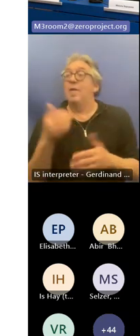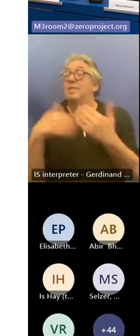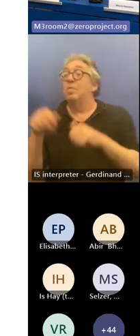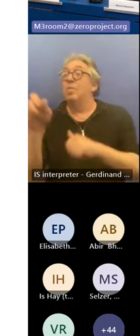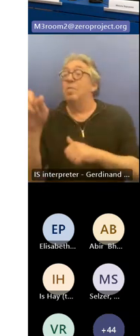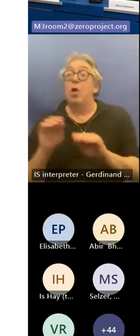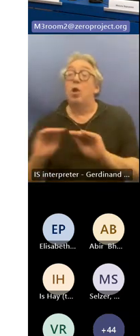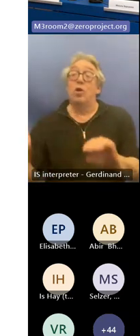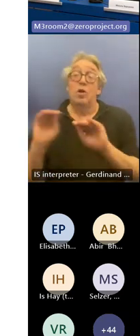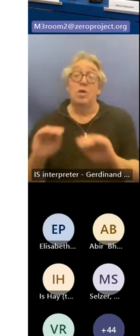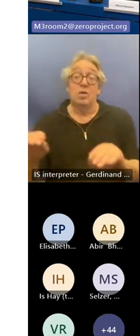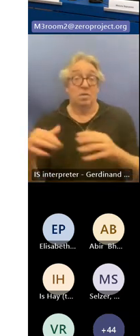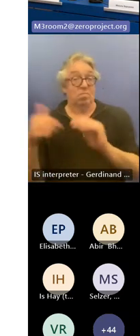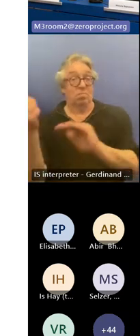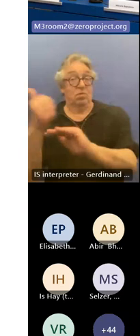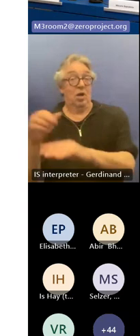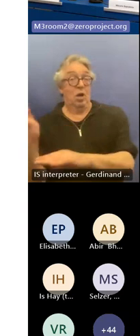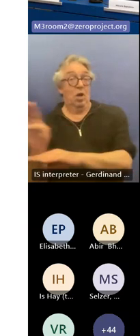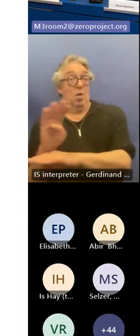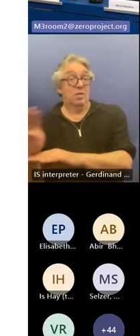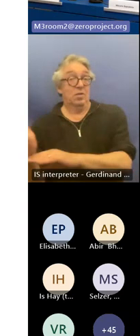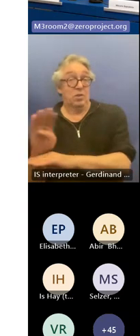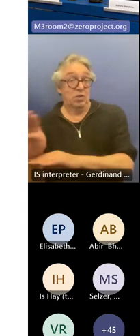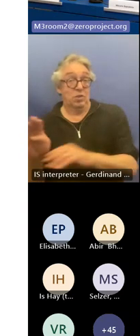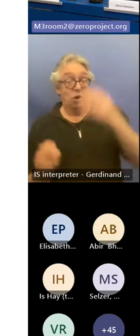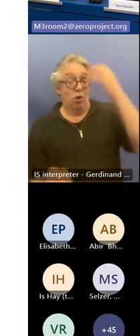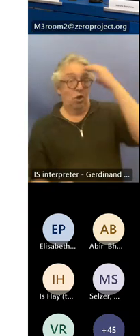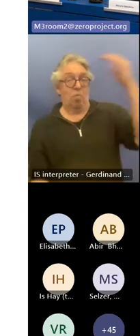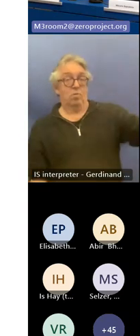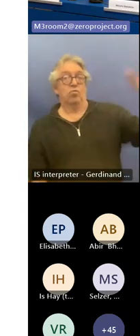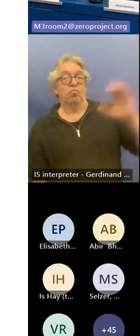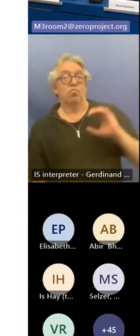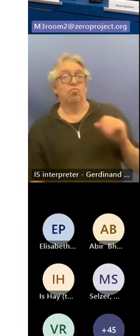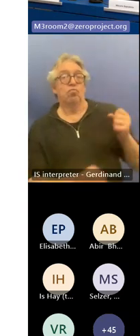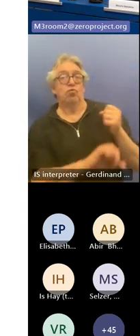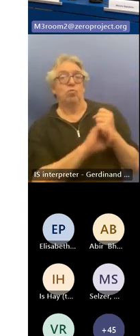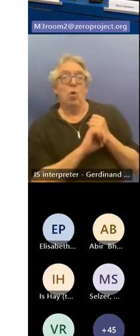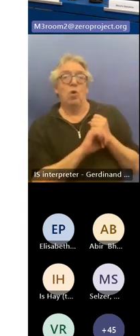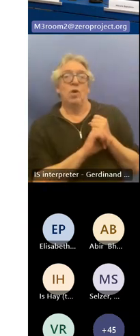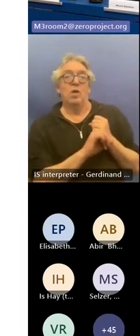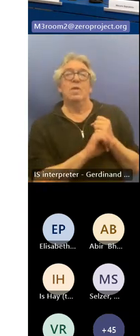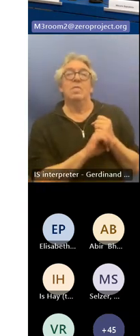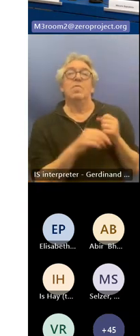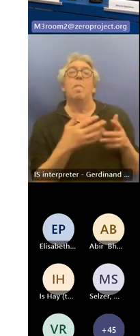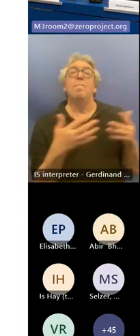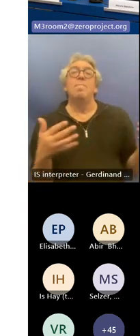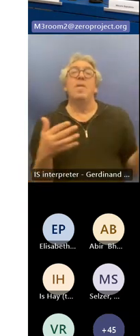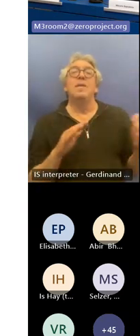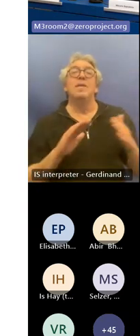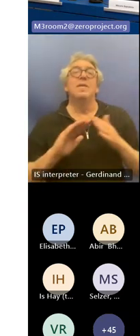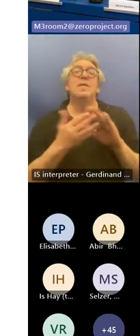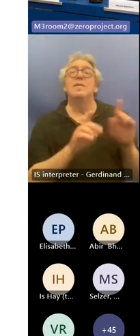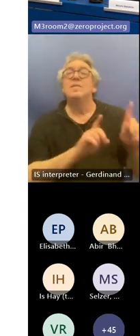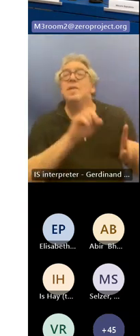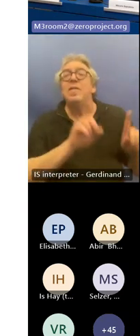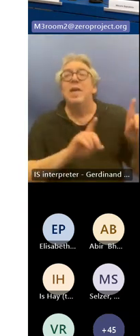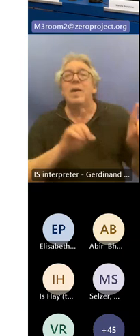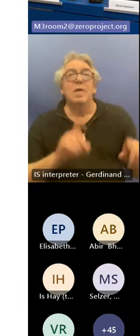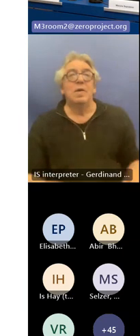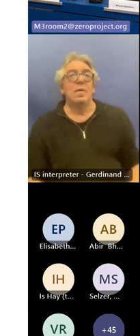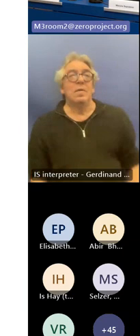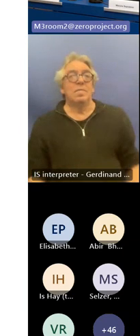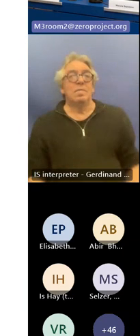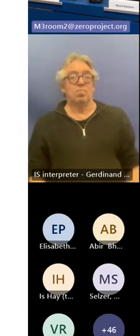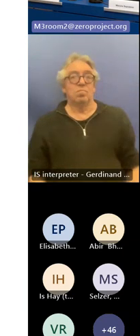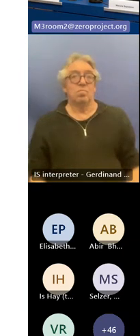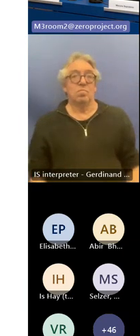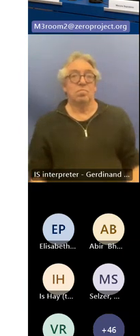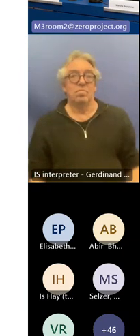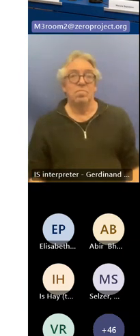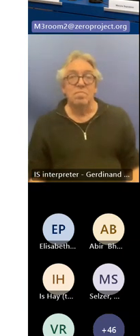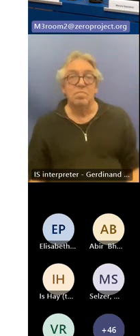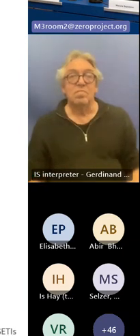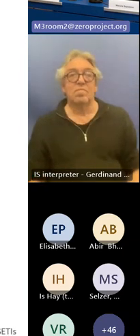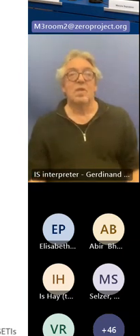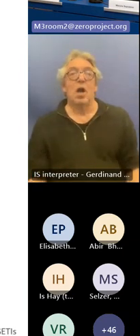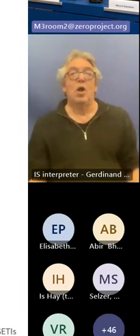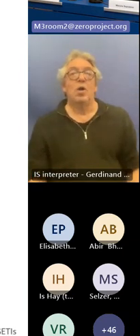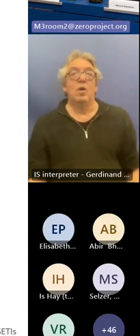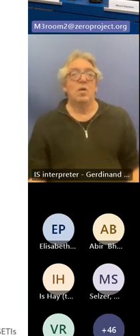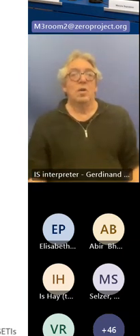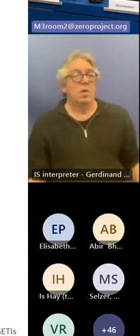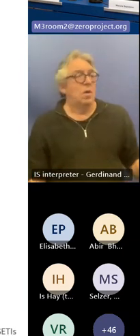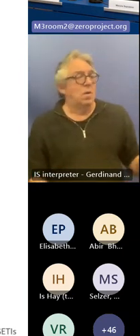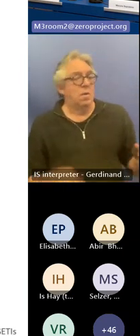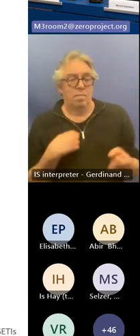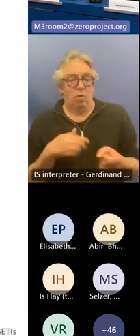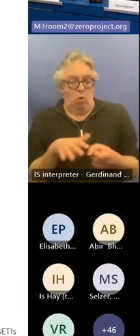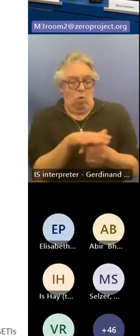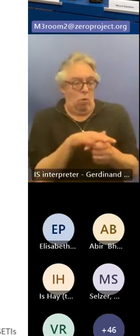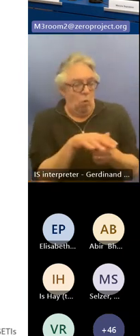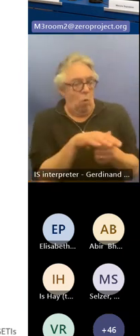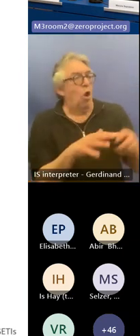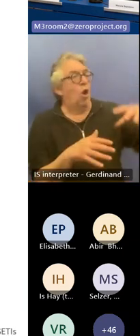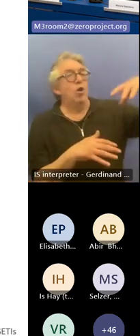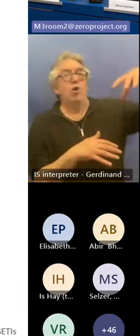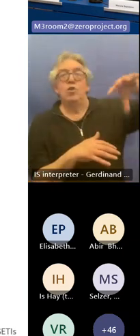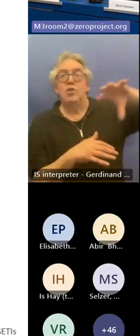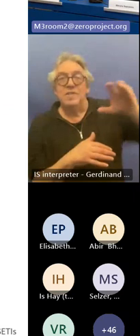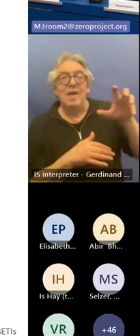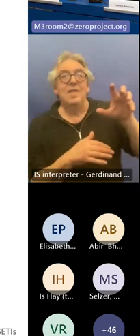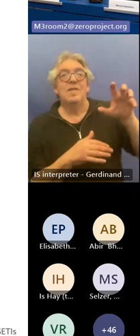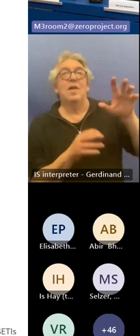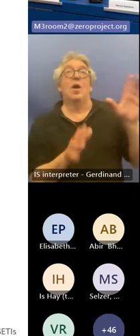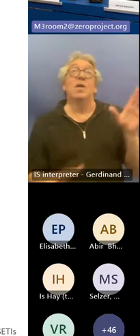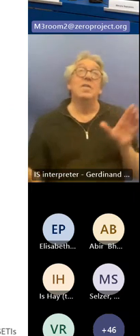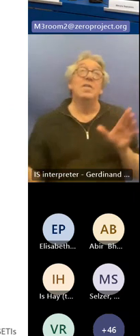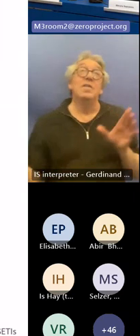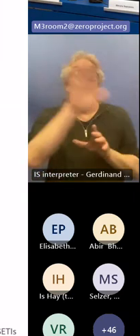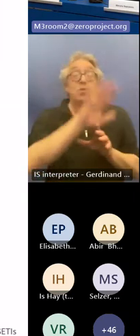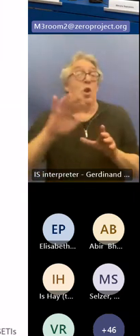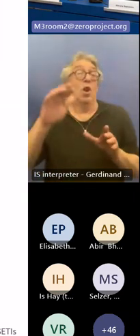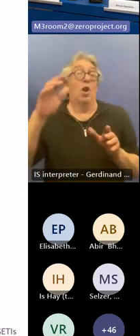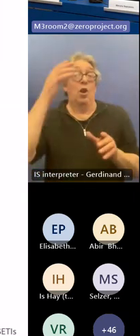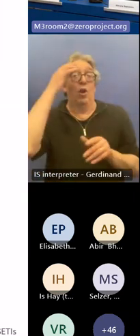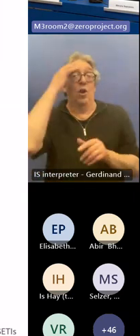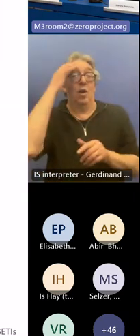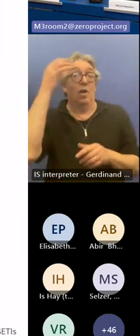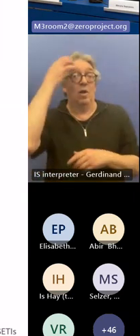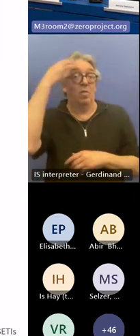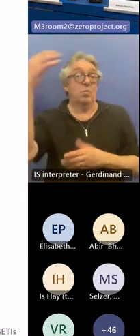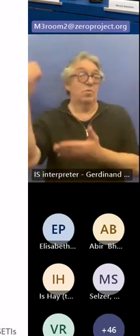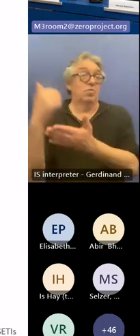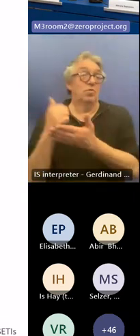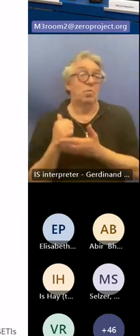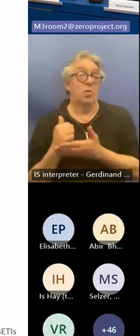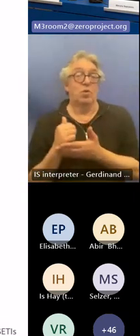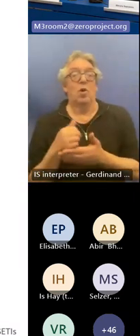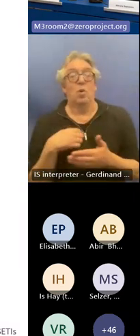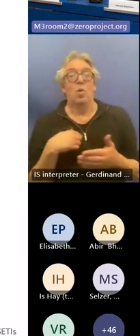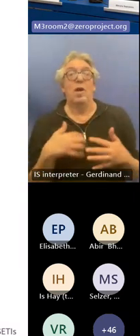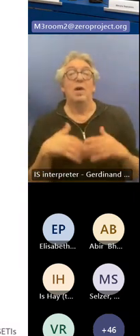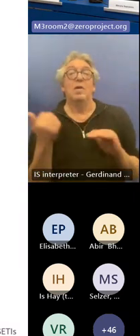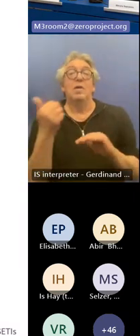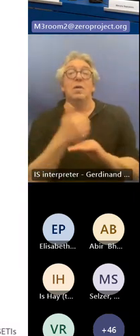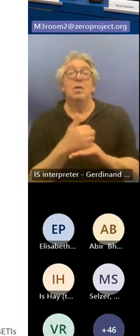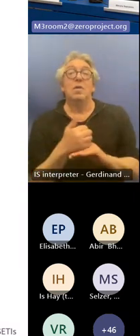That is this country. National level, state-level, the National Centre of excellence. At the state,